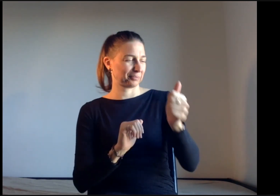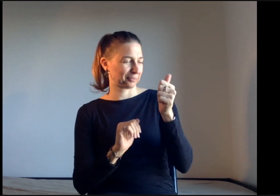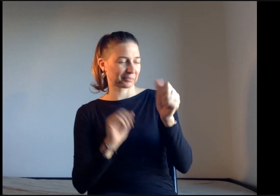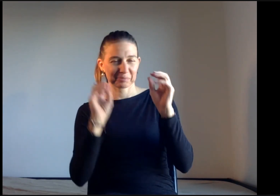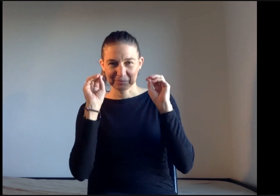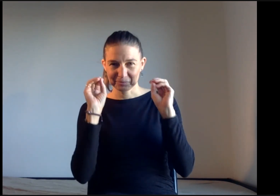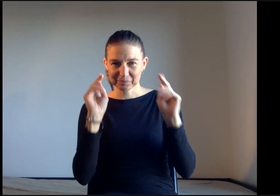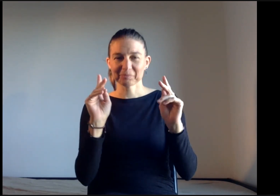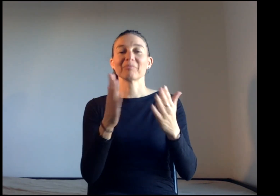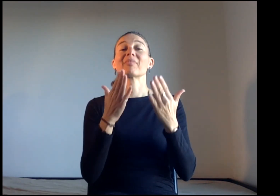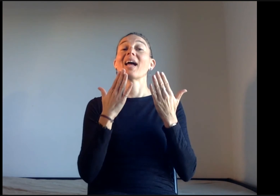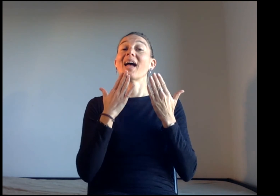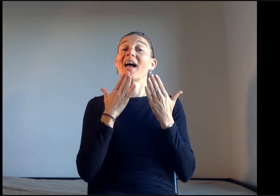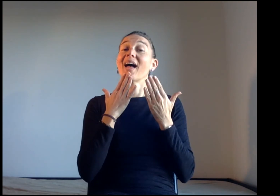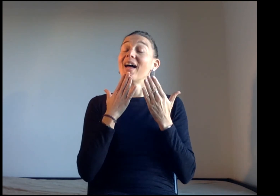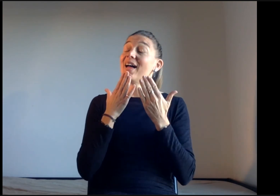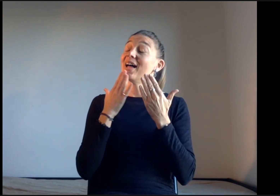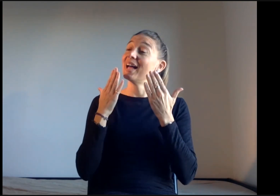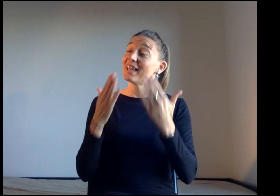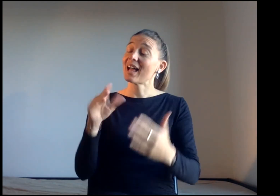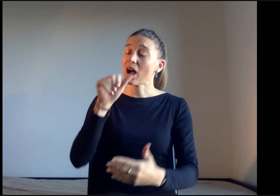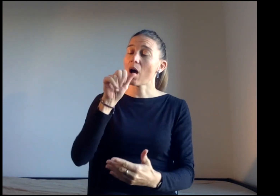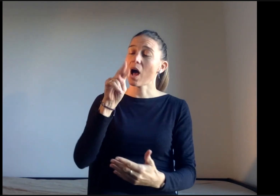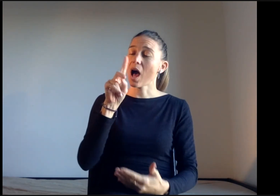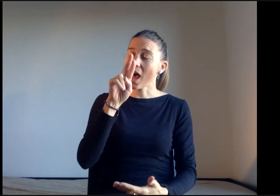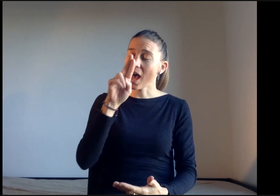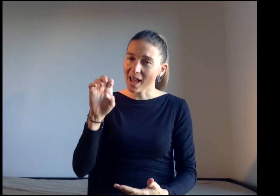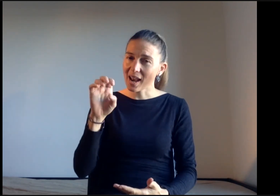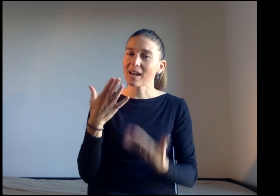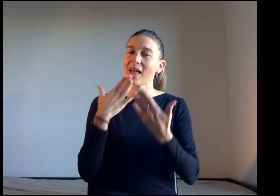Thank you, André for giving me the floor.